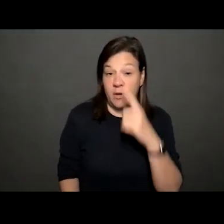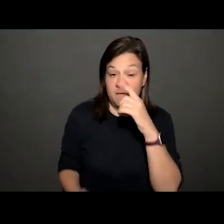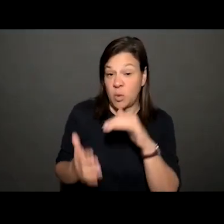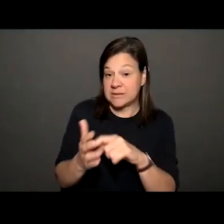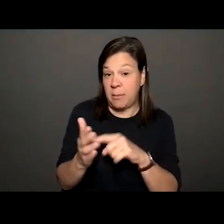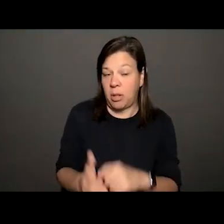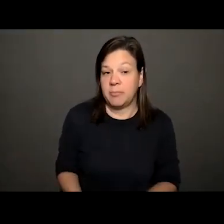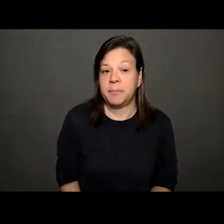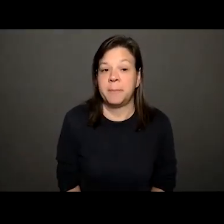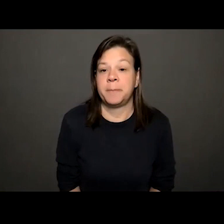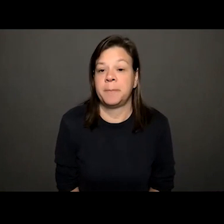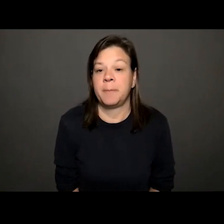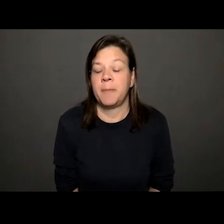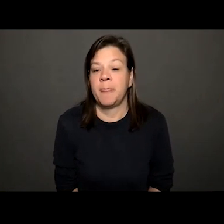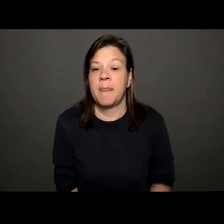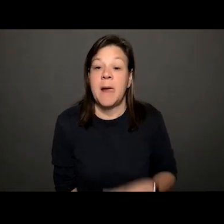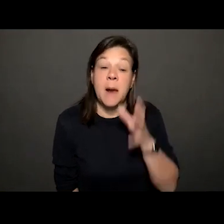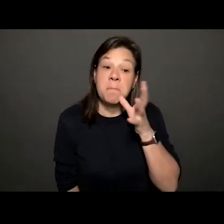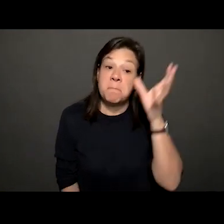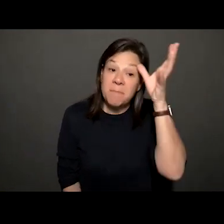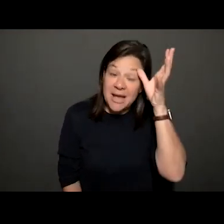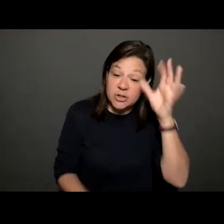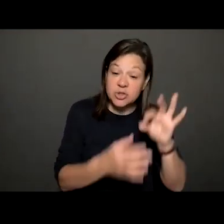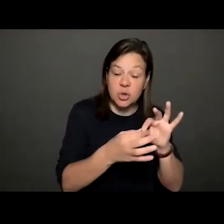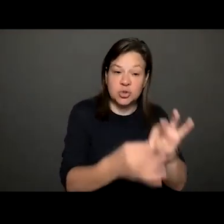INDIVIDUAL CAMPS TO SEND MARKETING E-MAILS TO JUST THE